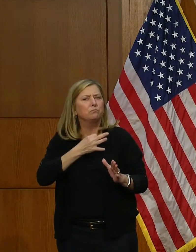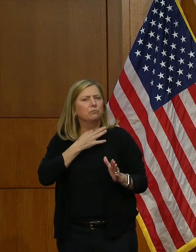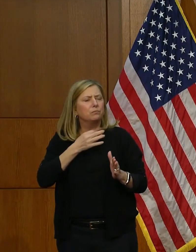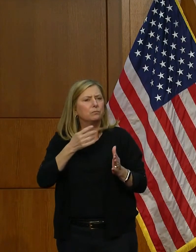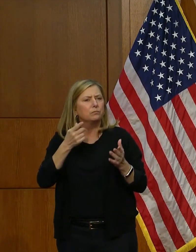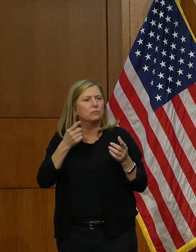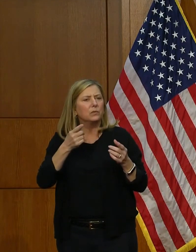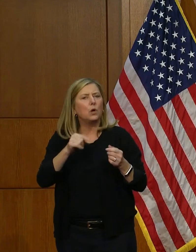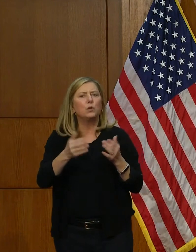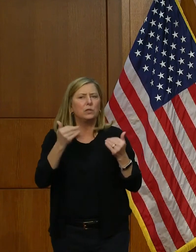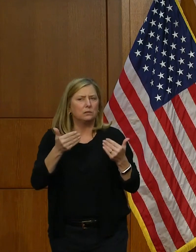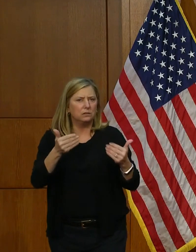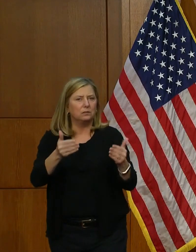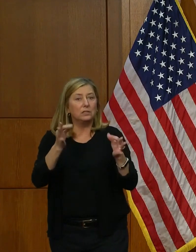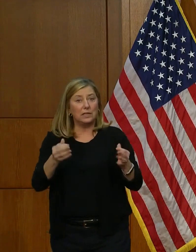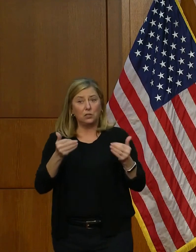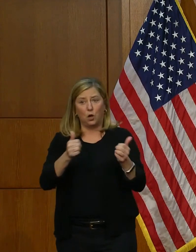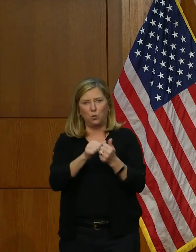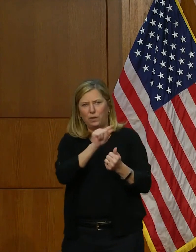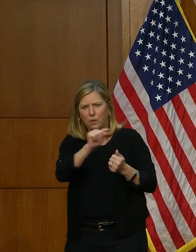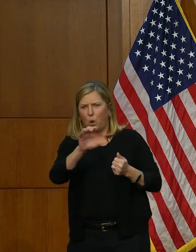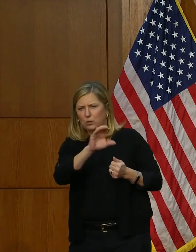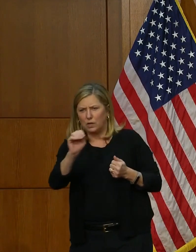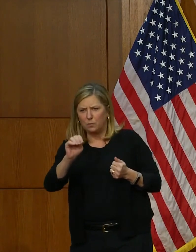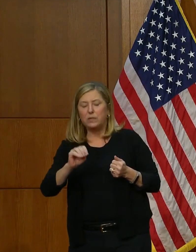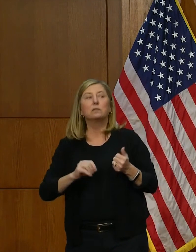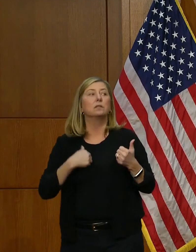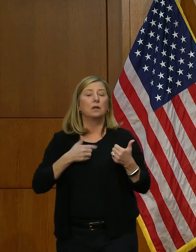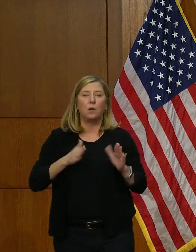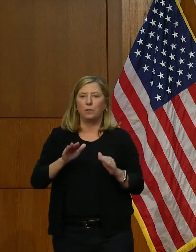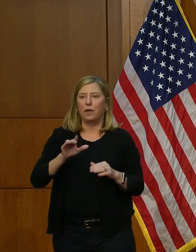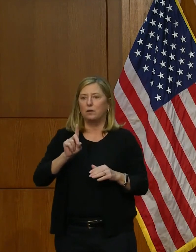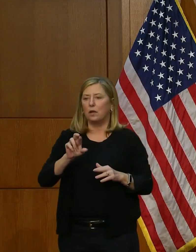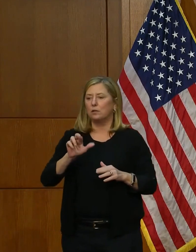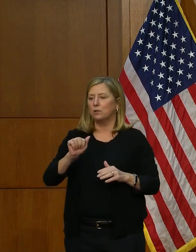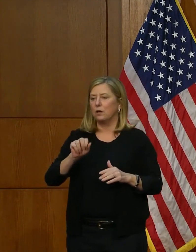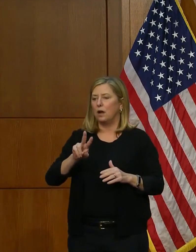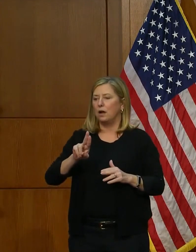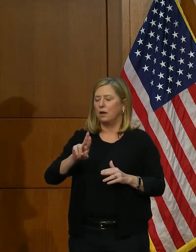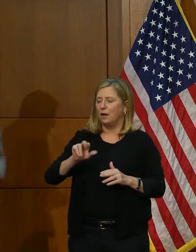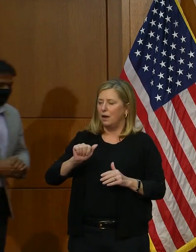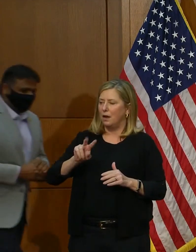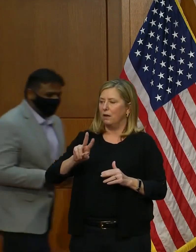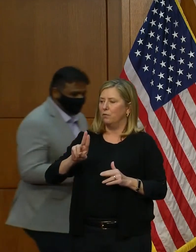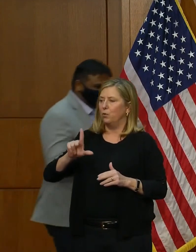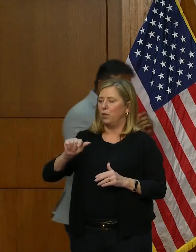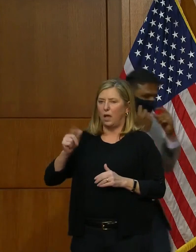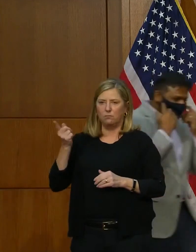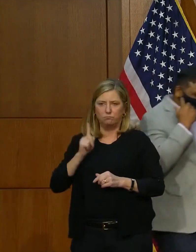OF A POOR VENDOR. WHO WAS THE ISSUE HERE. KIND OF GOING WITH THIS COMPANY OF THESE